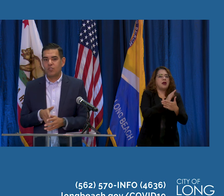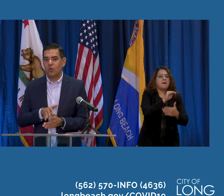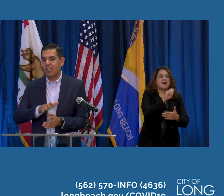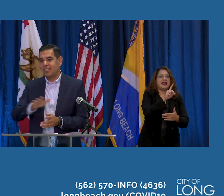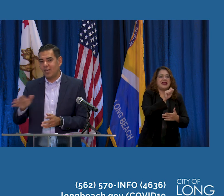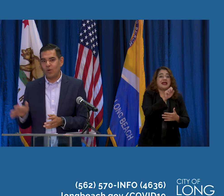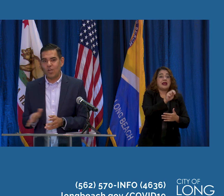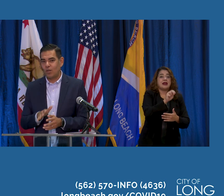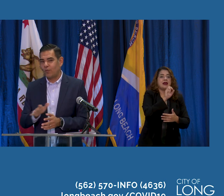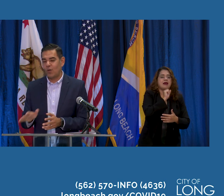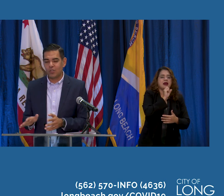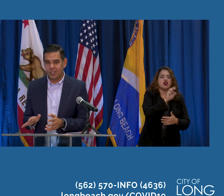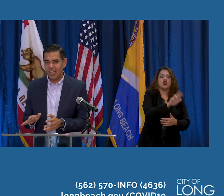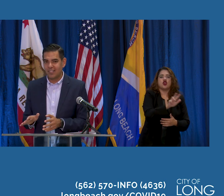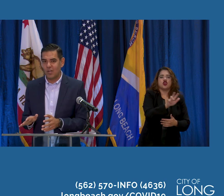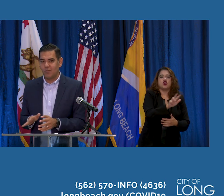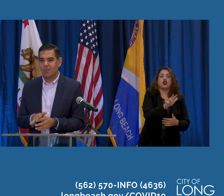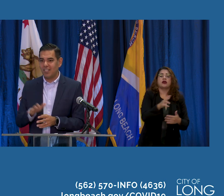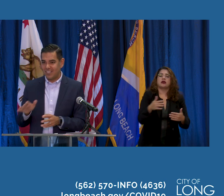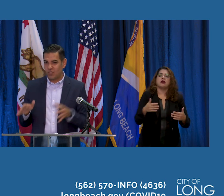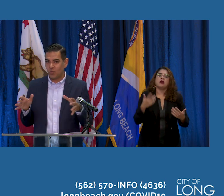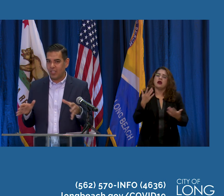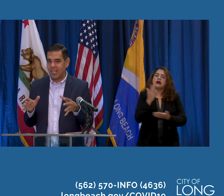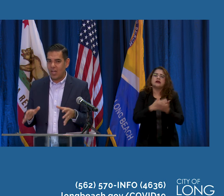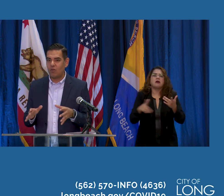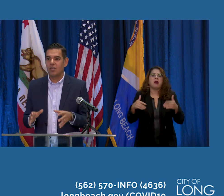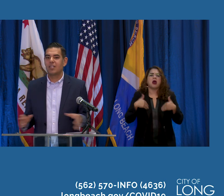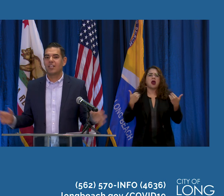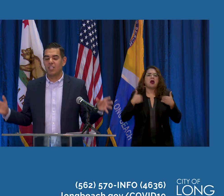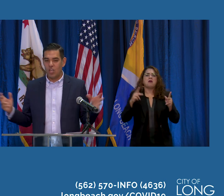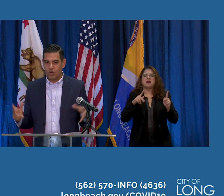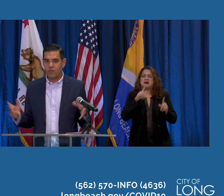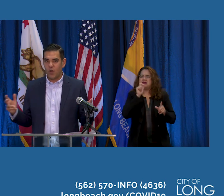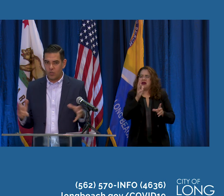So this whole idea that younger folks aren't getting COVID, it's really now younger folks